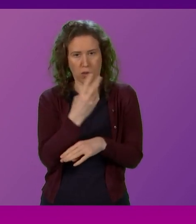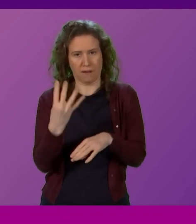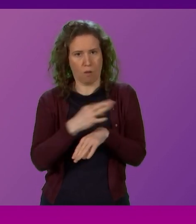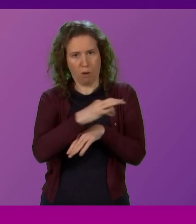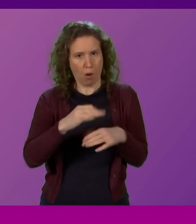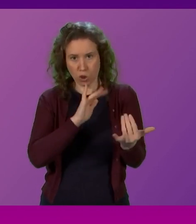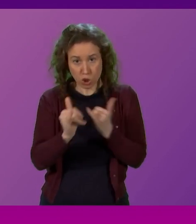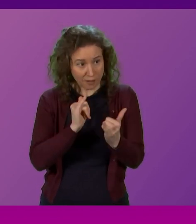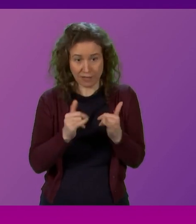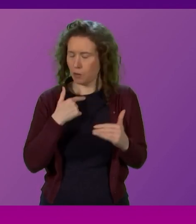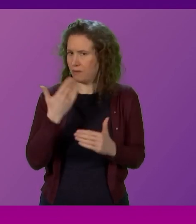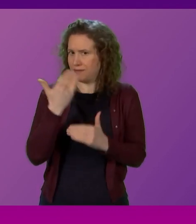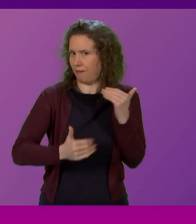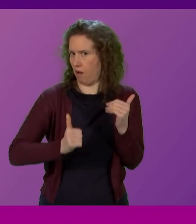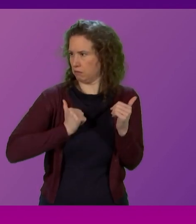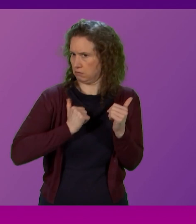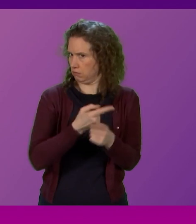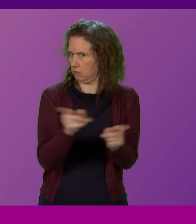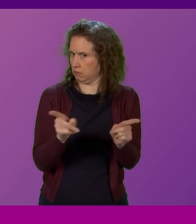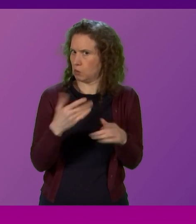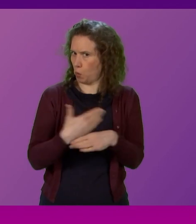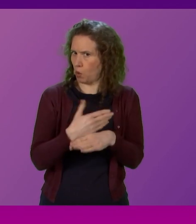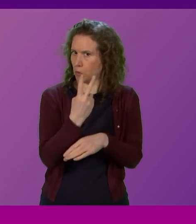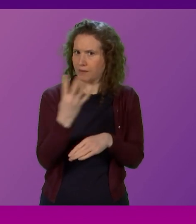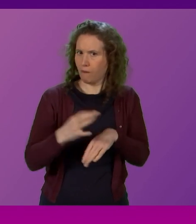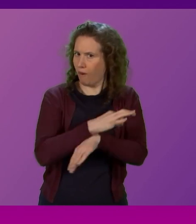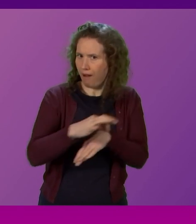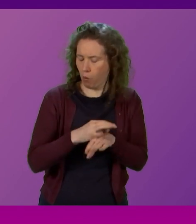there was no prospect that any staff member would need to work for 24 hours.